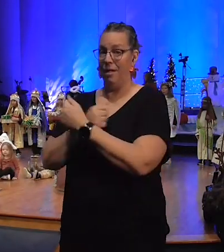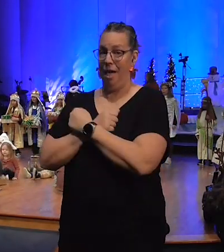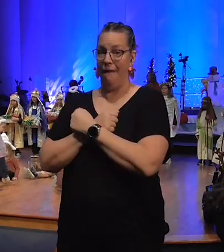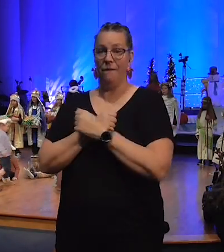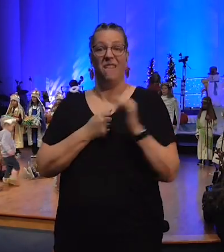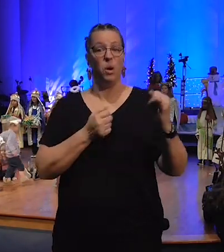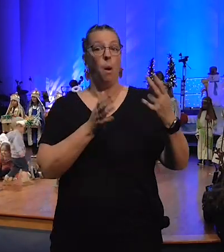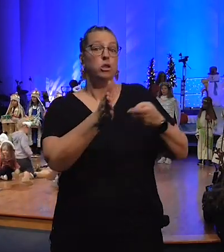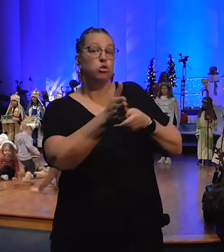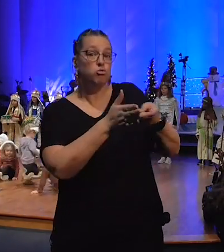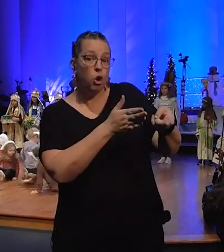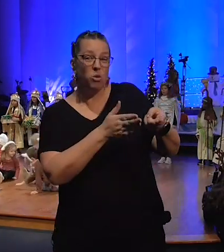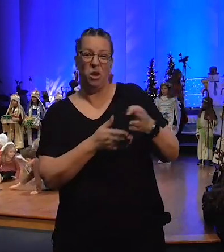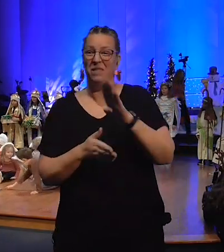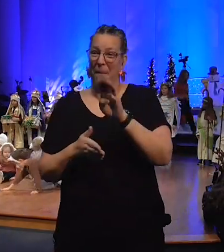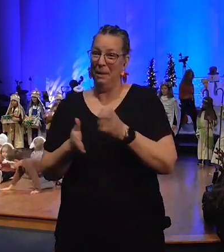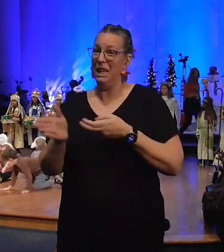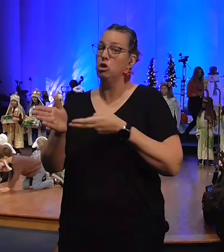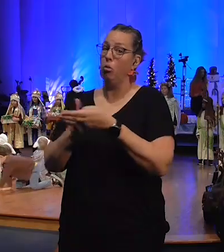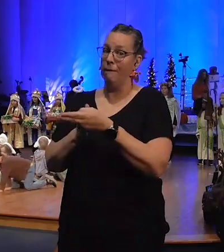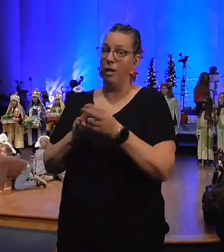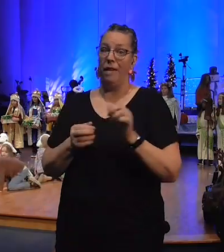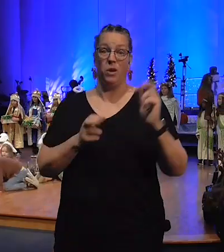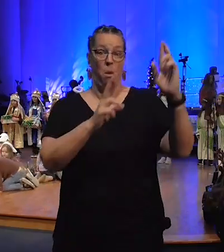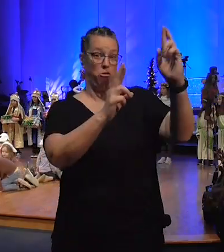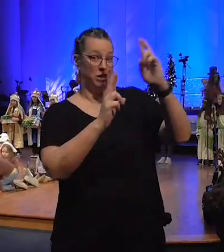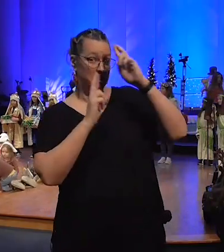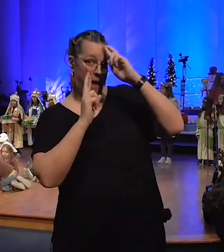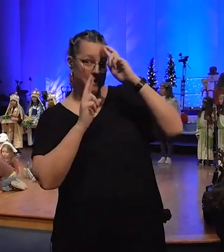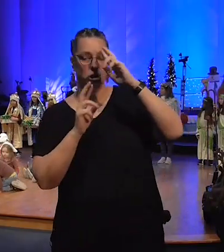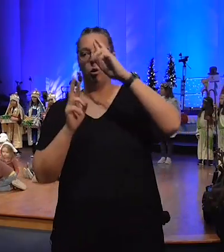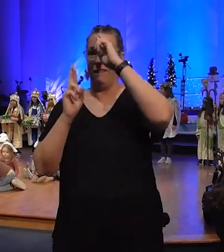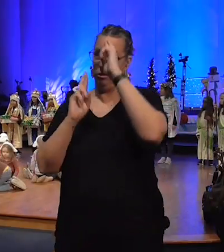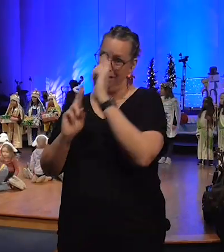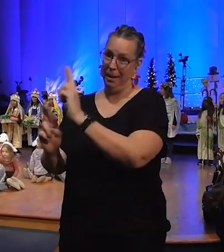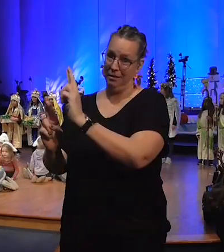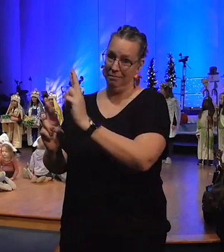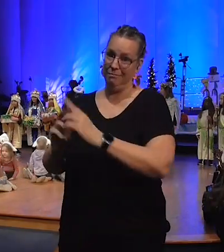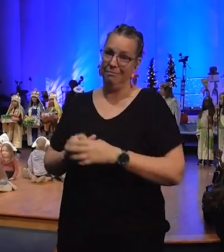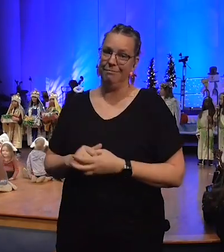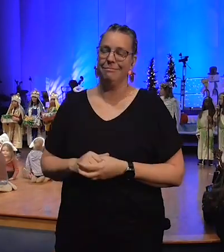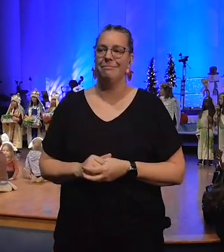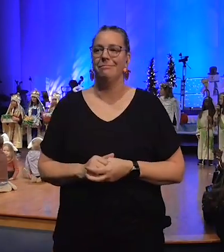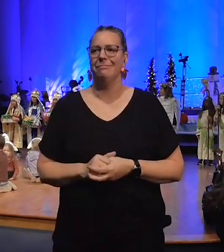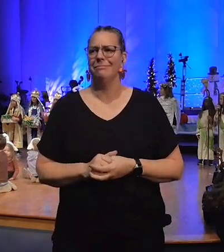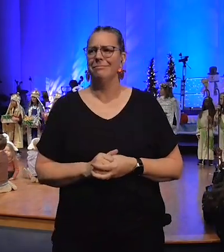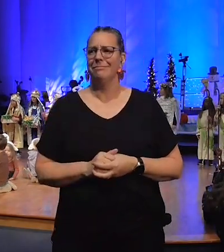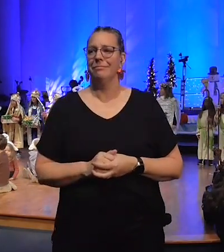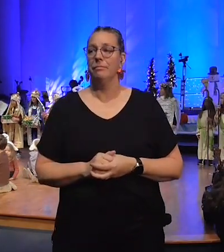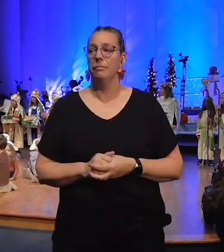if you want to receive love give love if you want truth be truthful if you want respect be